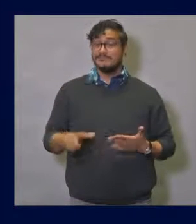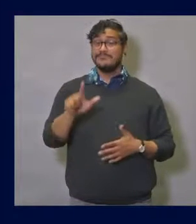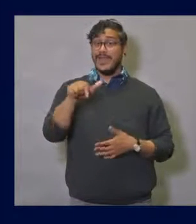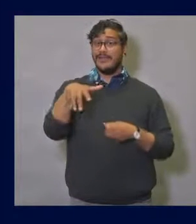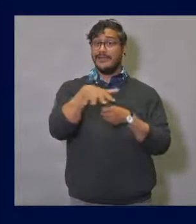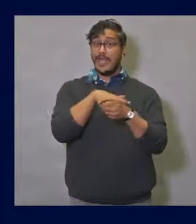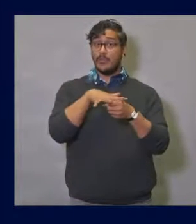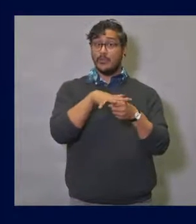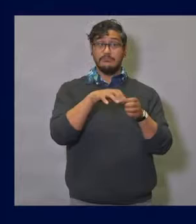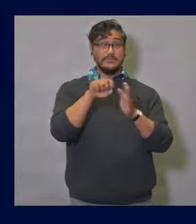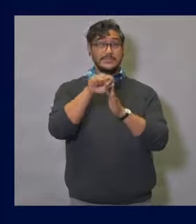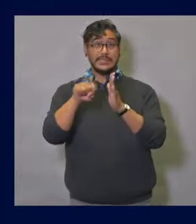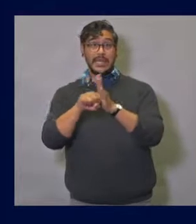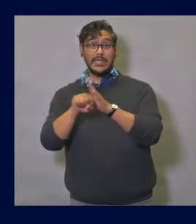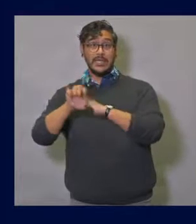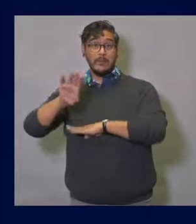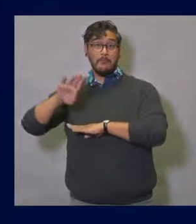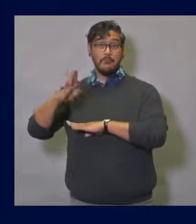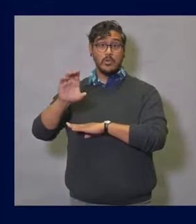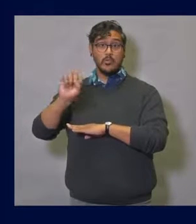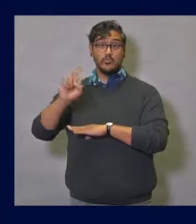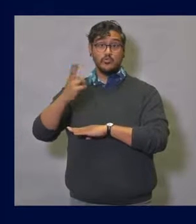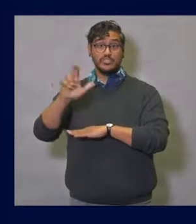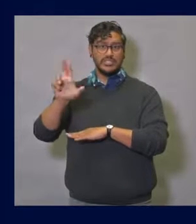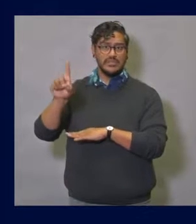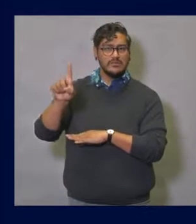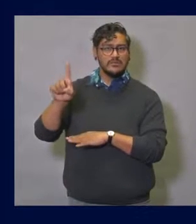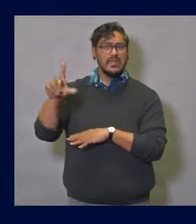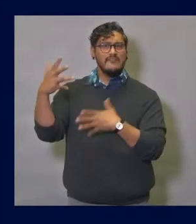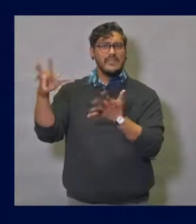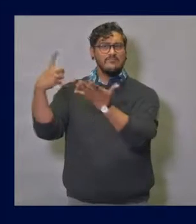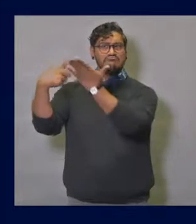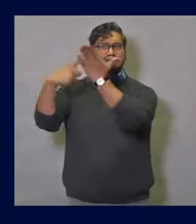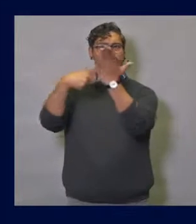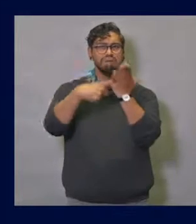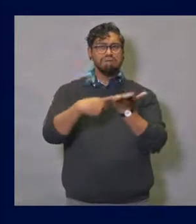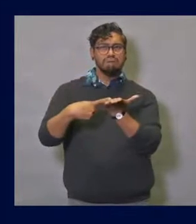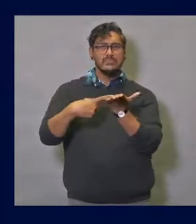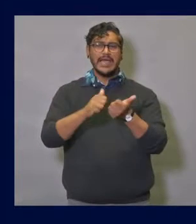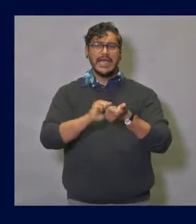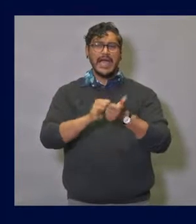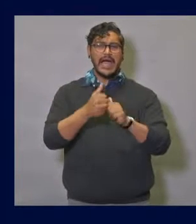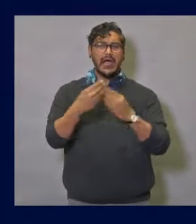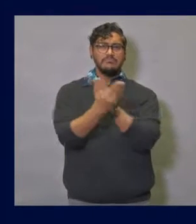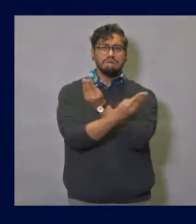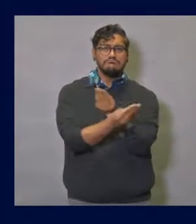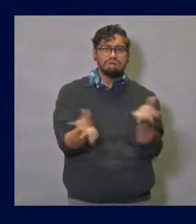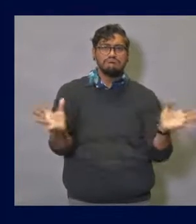OVER THE PAST SEVERAL WEEKS, LA COUNTY, THE STATE, AND BLUE